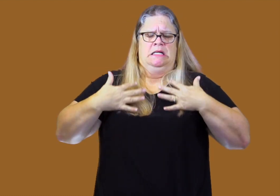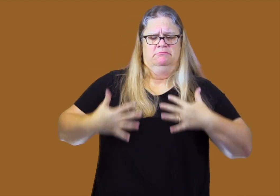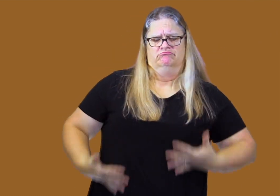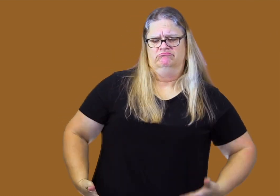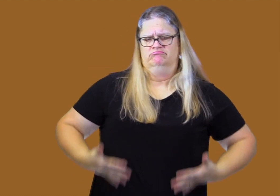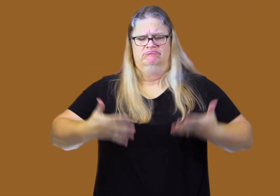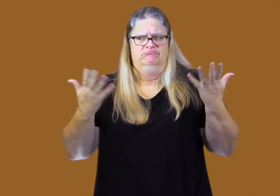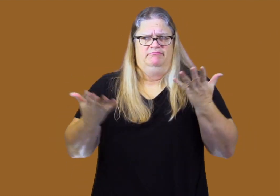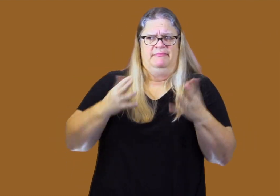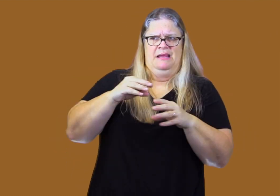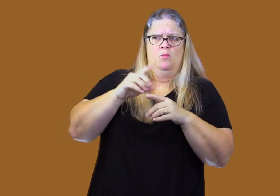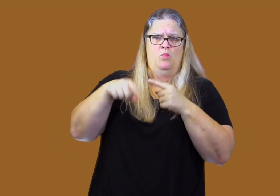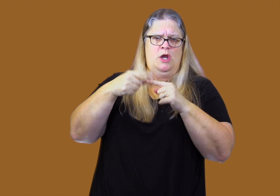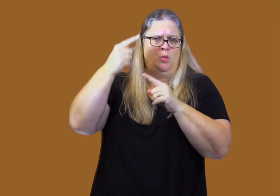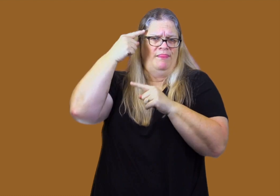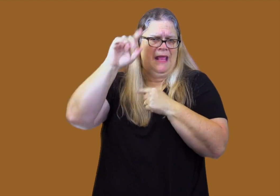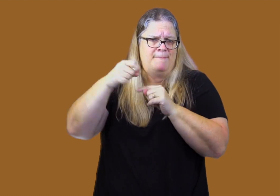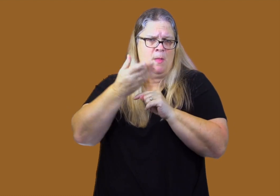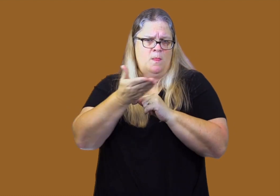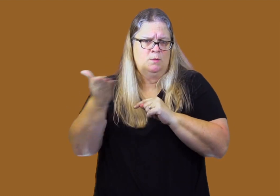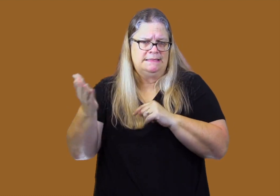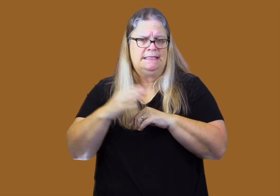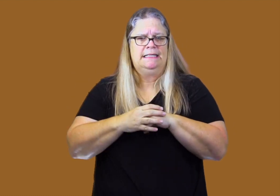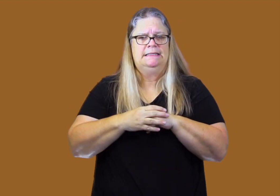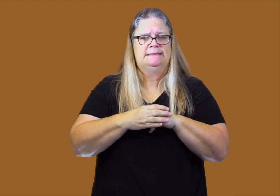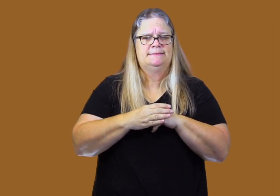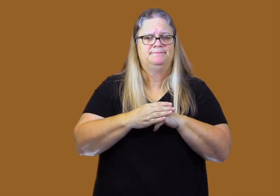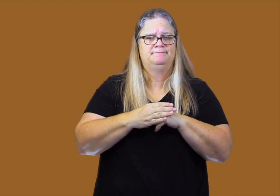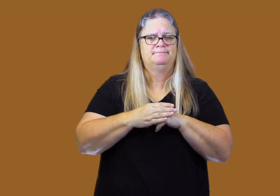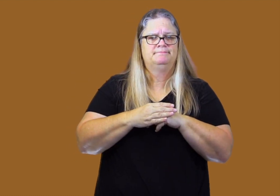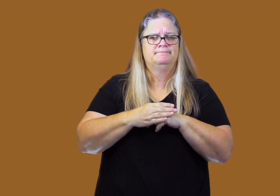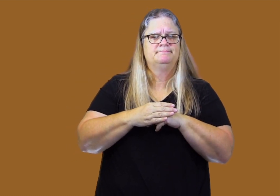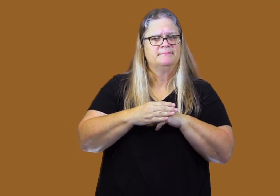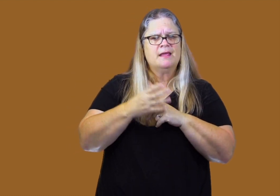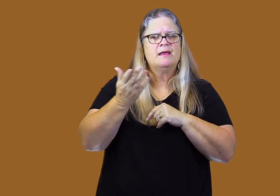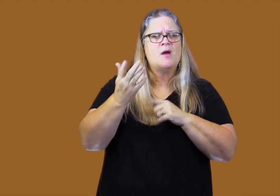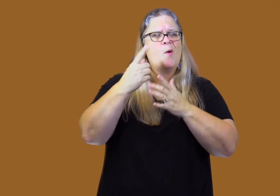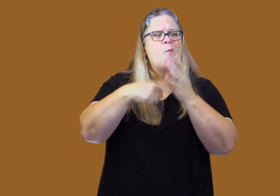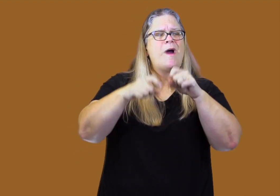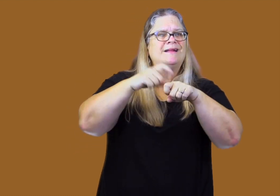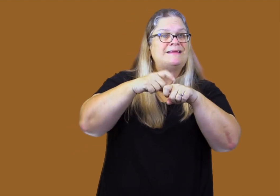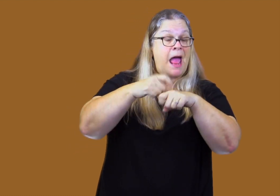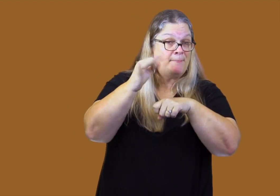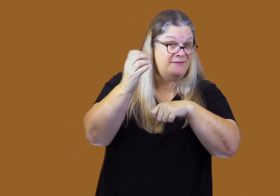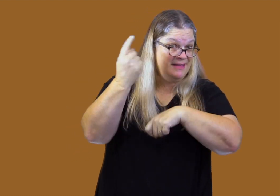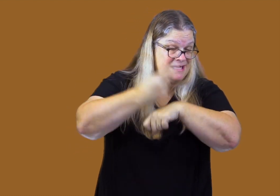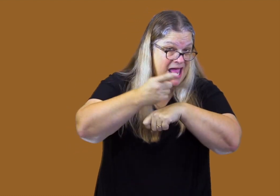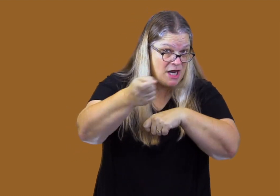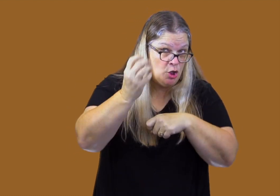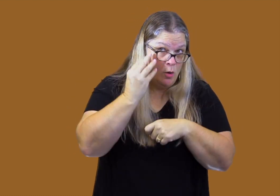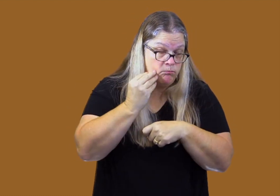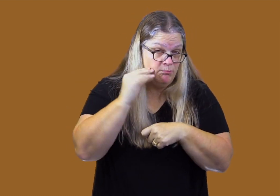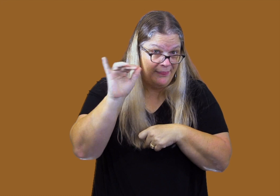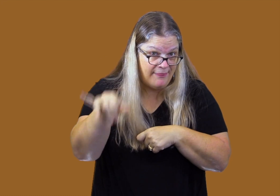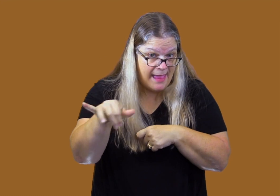What kind of physical experiences do you have related with those? What time of day do you feel them the most?